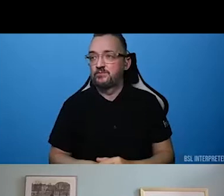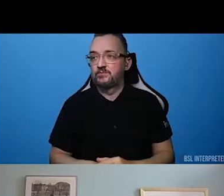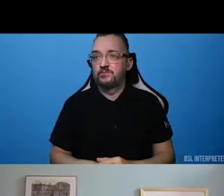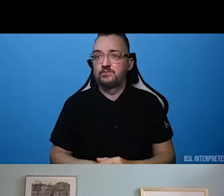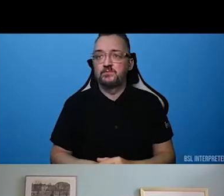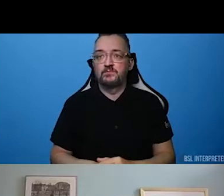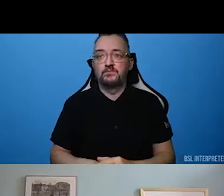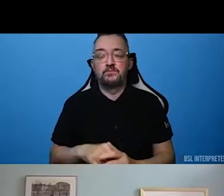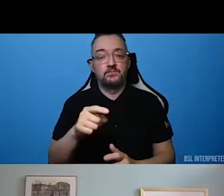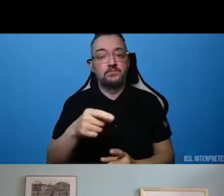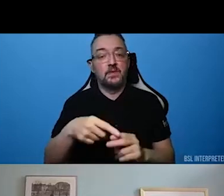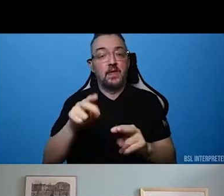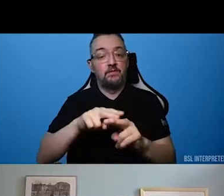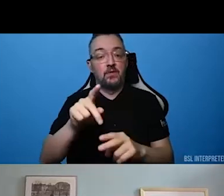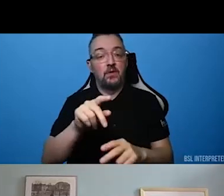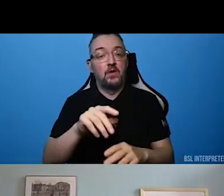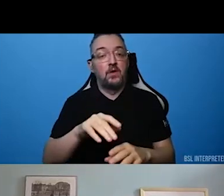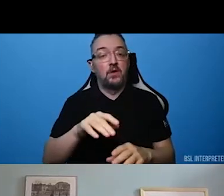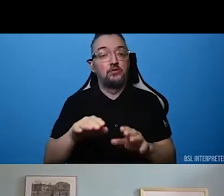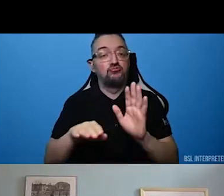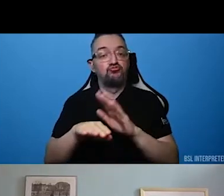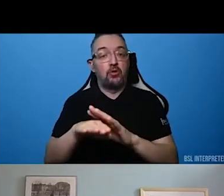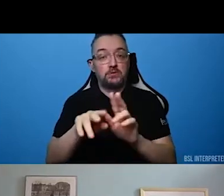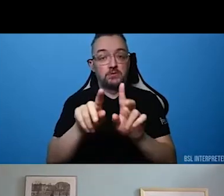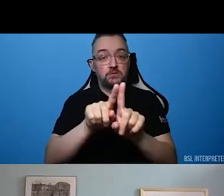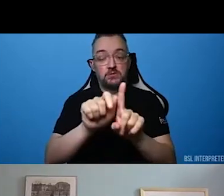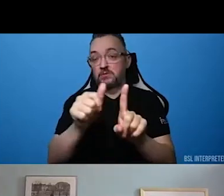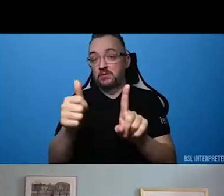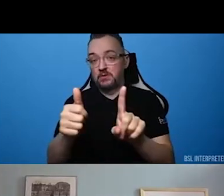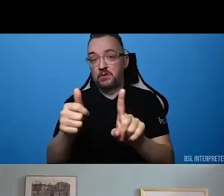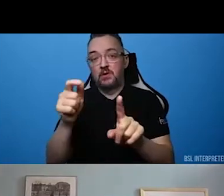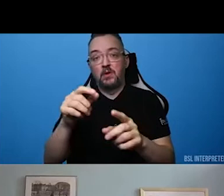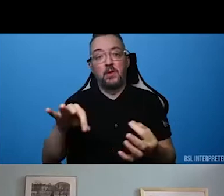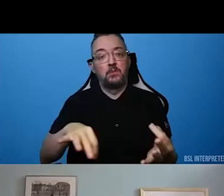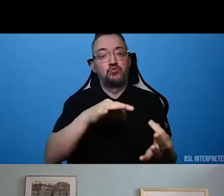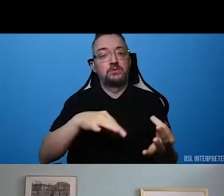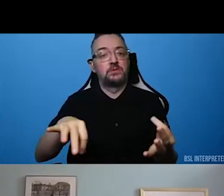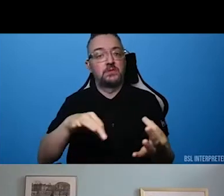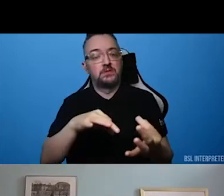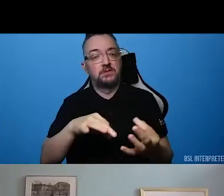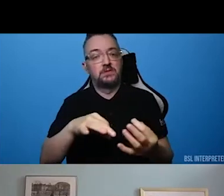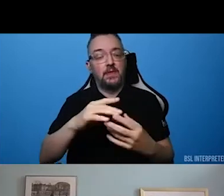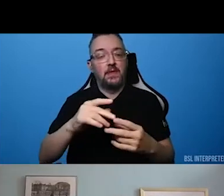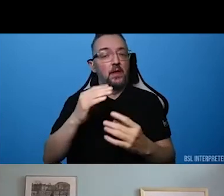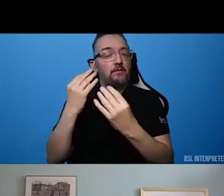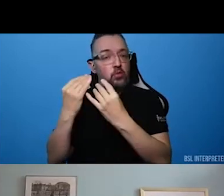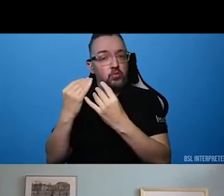Now if you run your eye to the right hand side of the couple you find the musicians playing a lute, a flute and a cello.